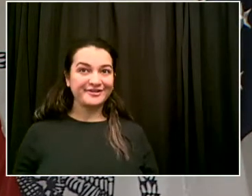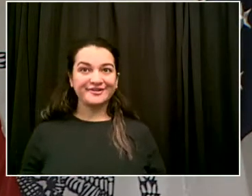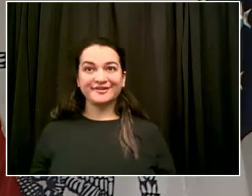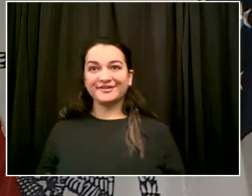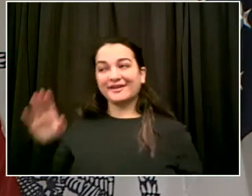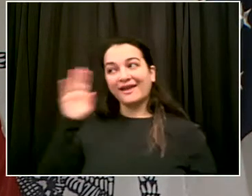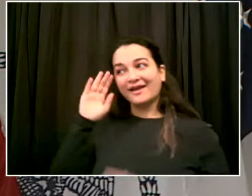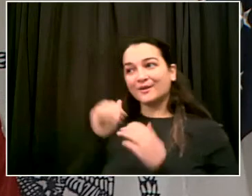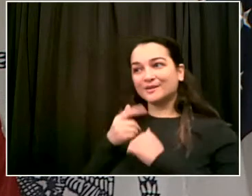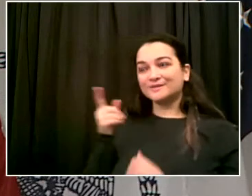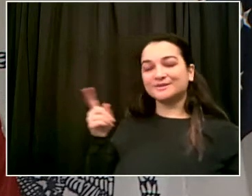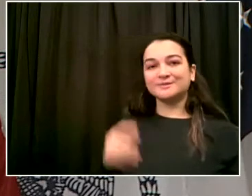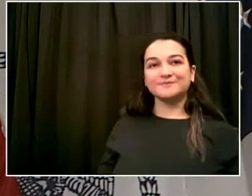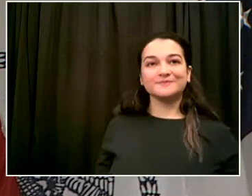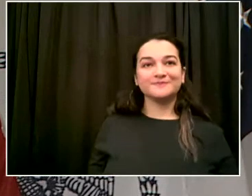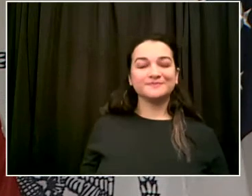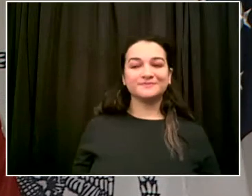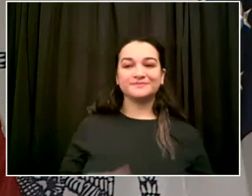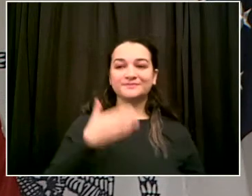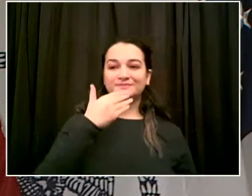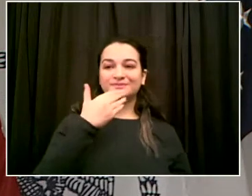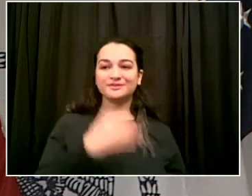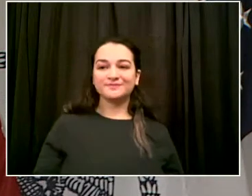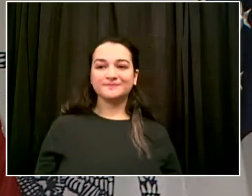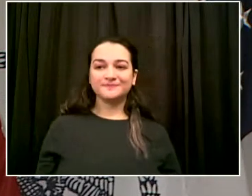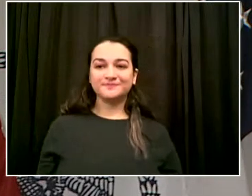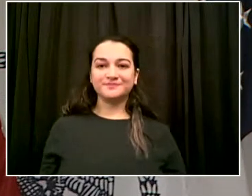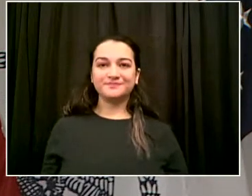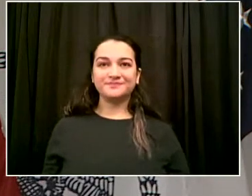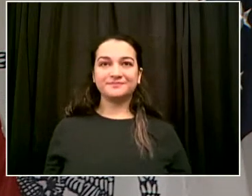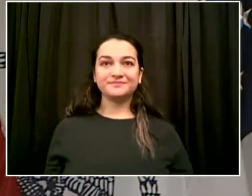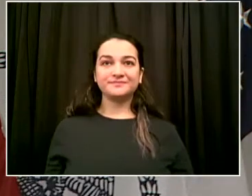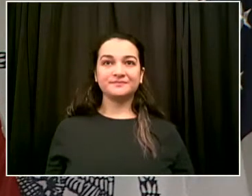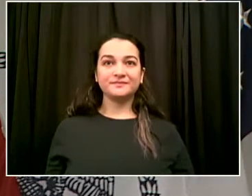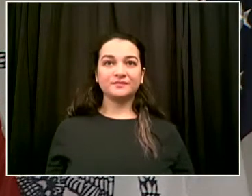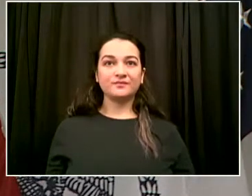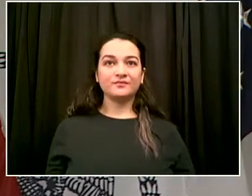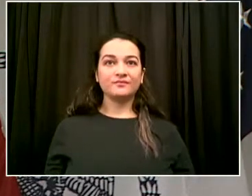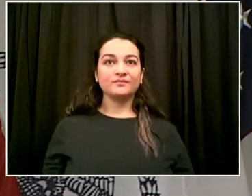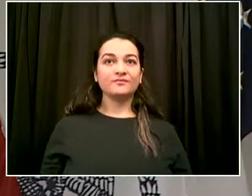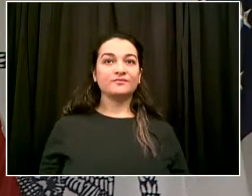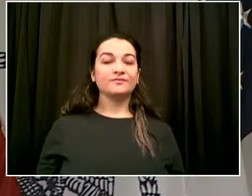HAHAVE YOU BEEN? Reporter: I WONDER IF YOU WILL INSTRUCT